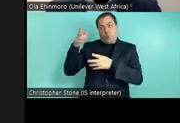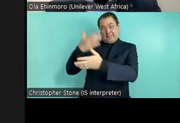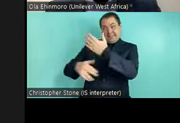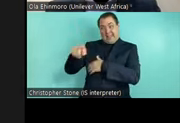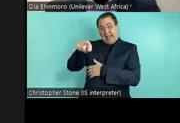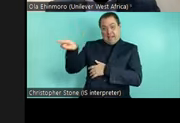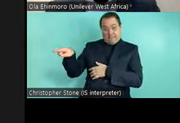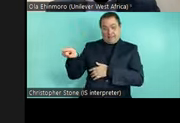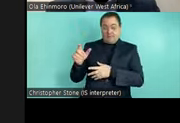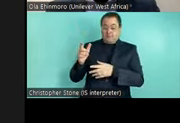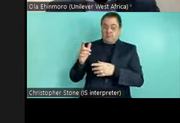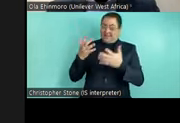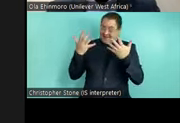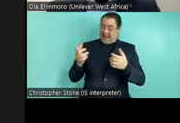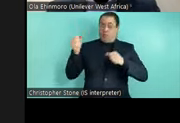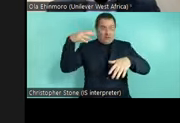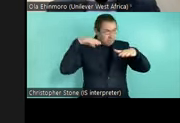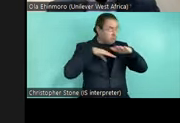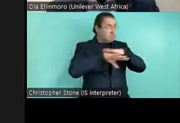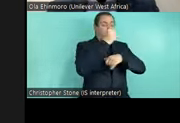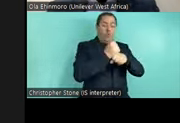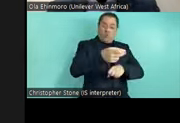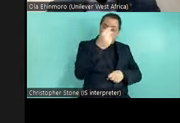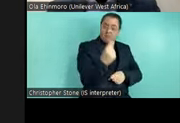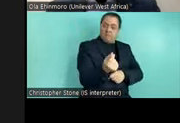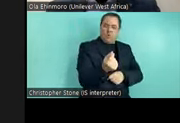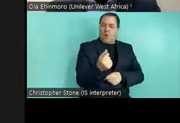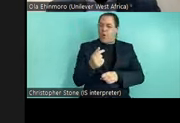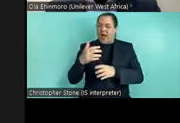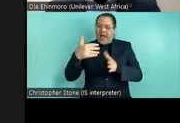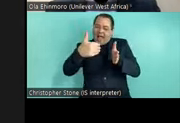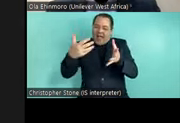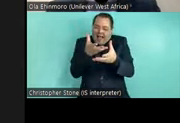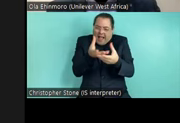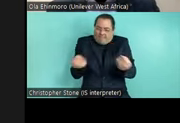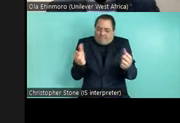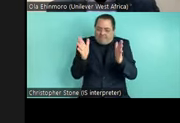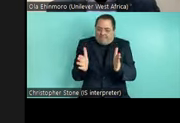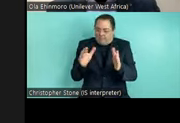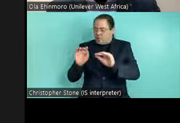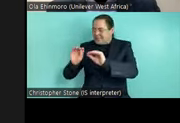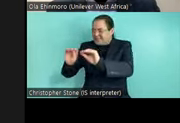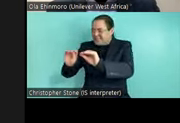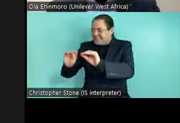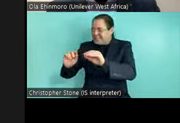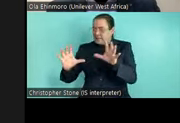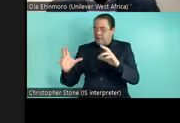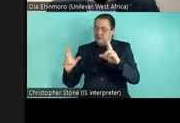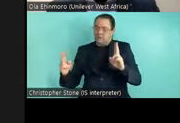talking about. So in most cases because of the non inclusion in education in training